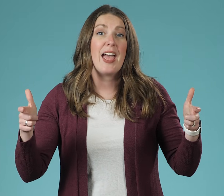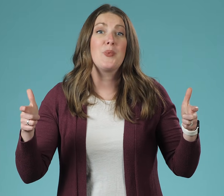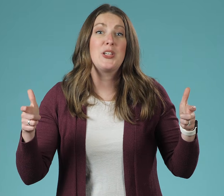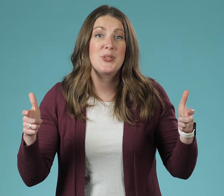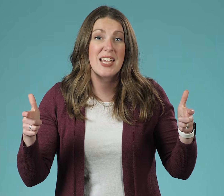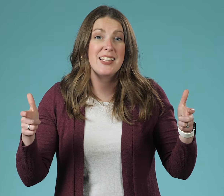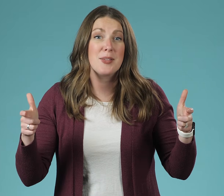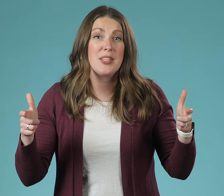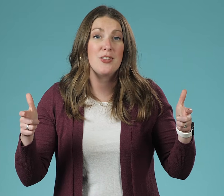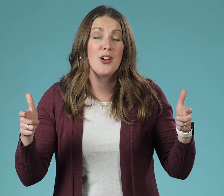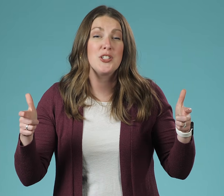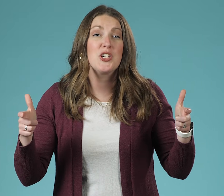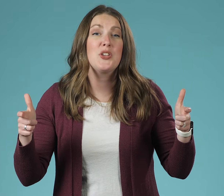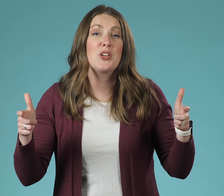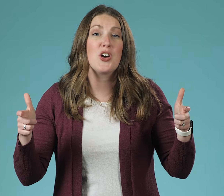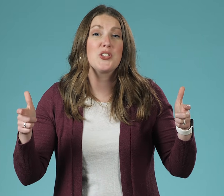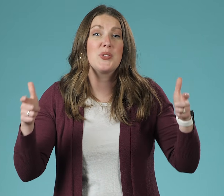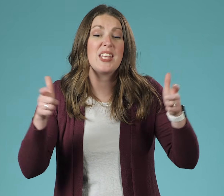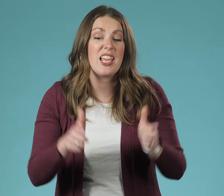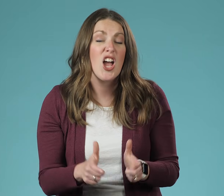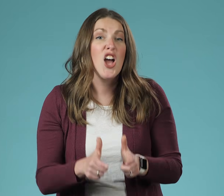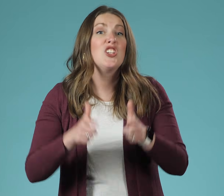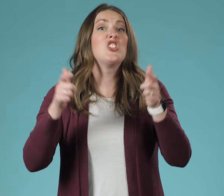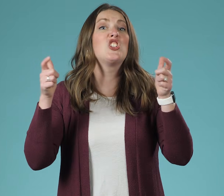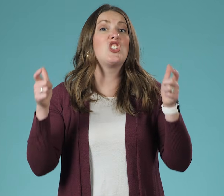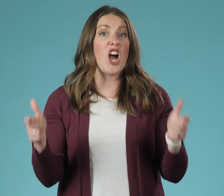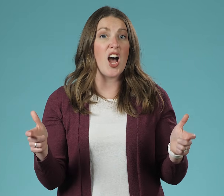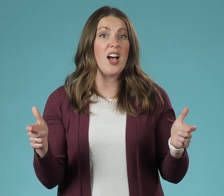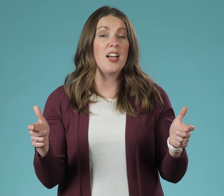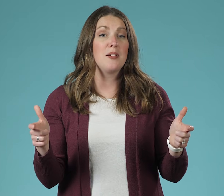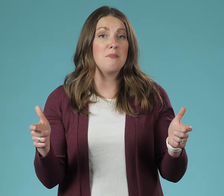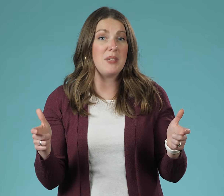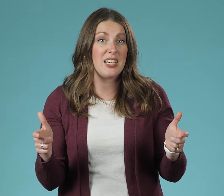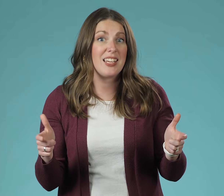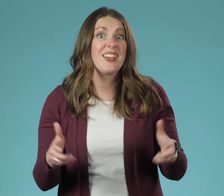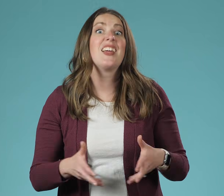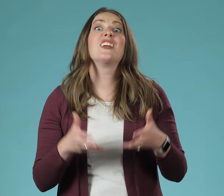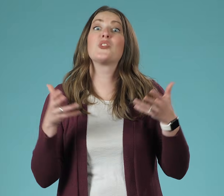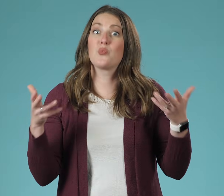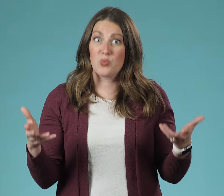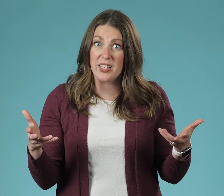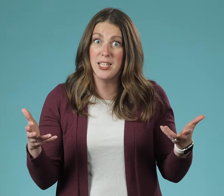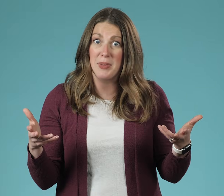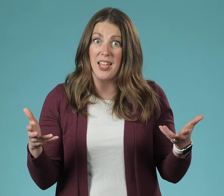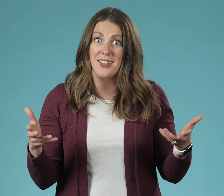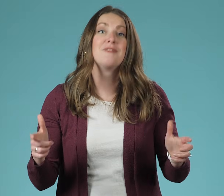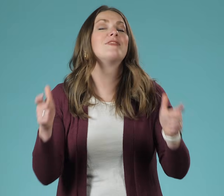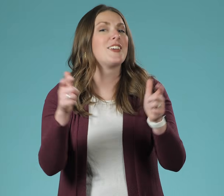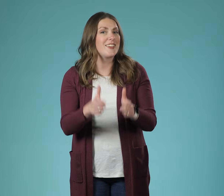And when you sign something large, you can also say CHA Meaning it's really big.